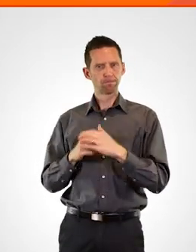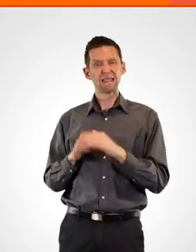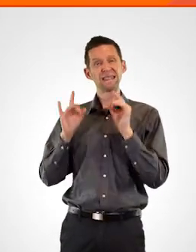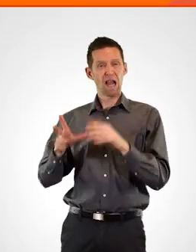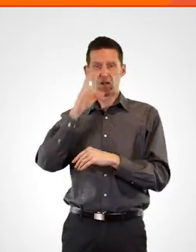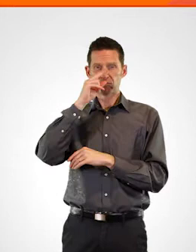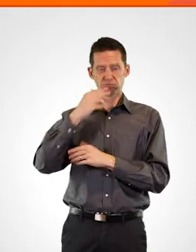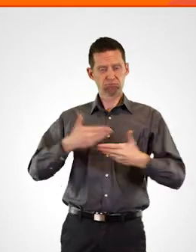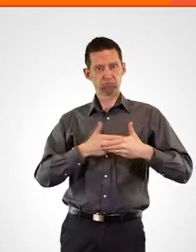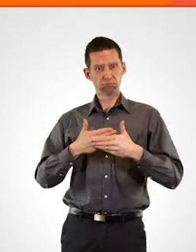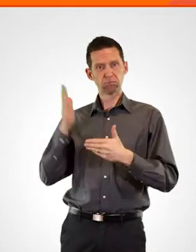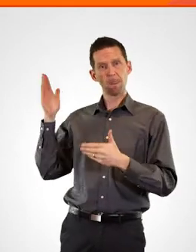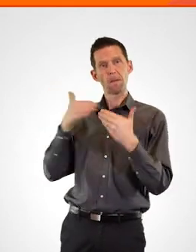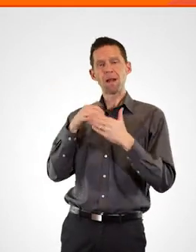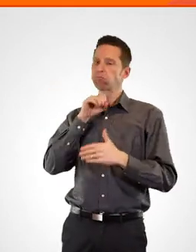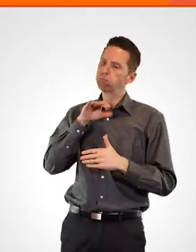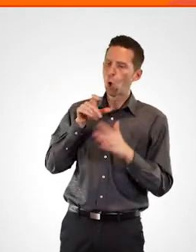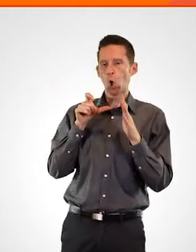It starts very early in life when a baby coos